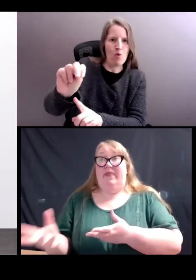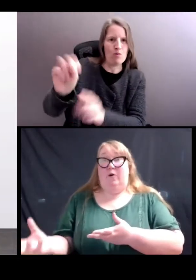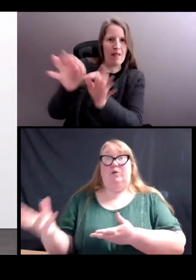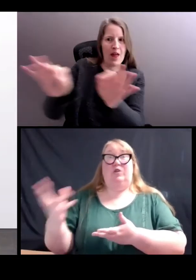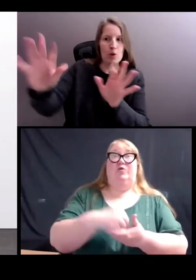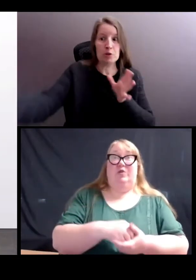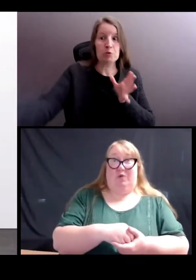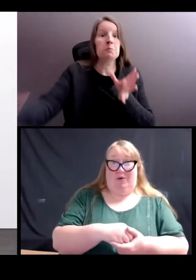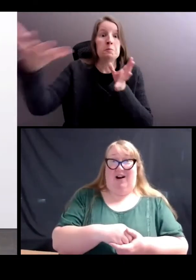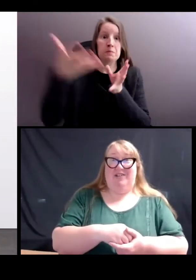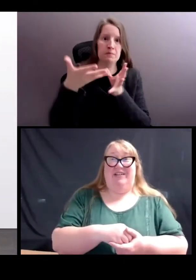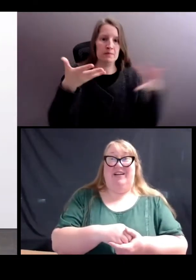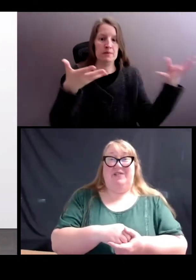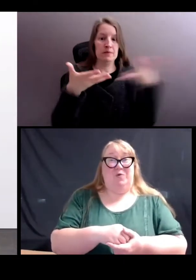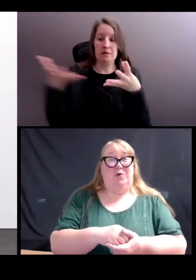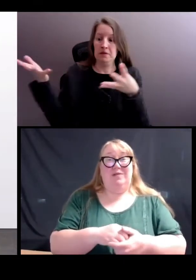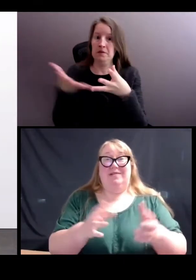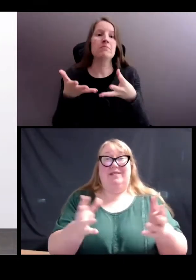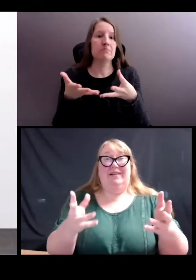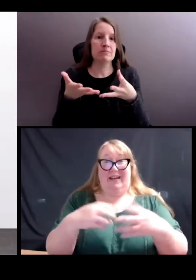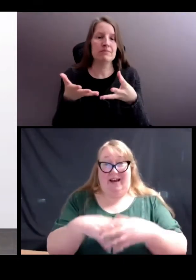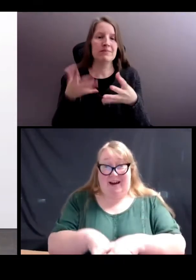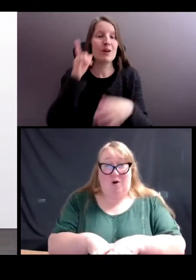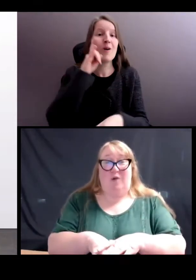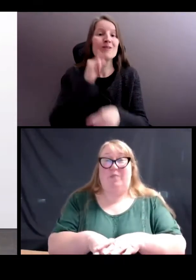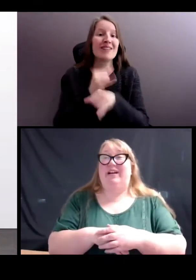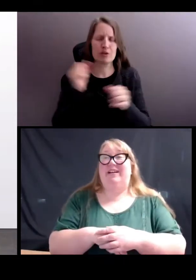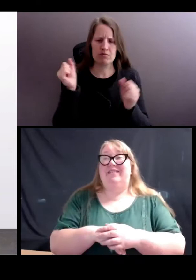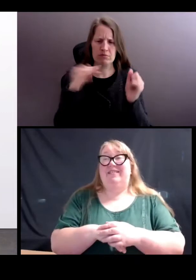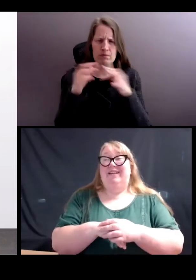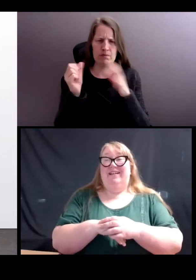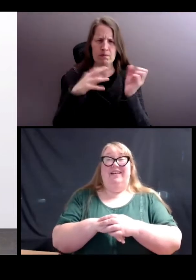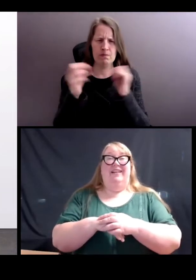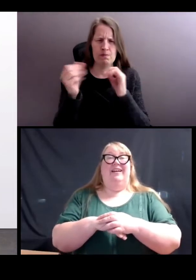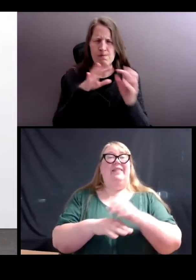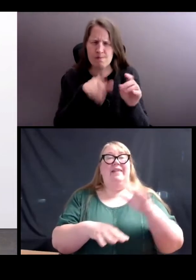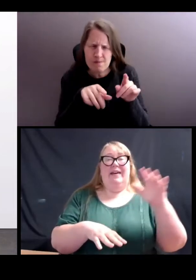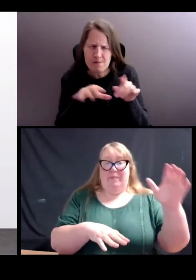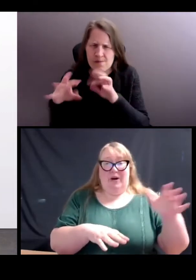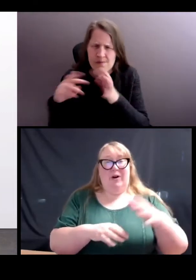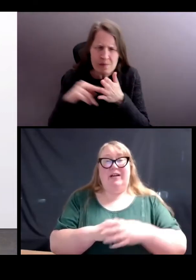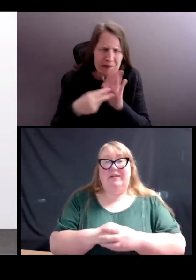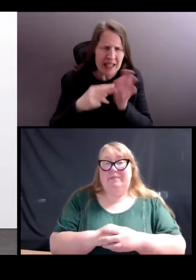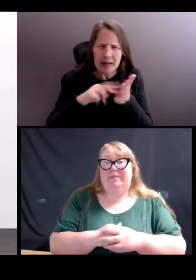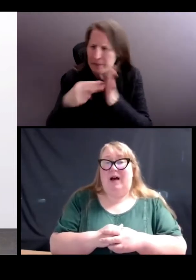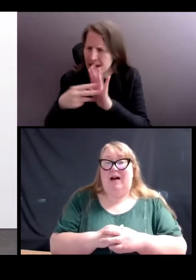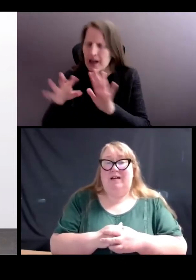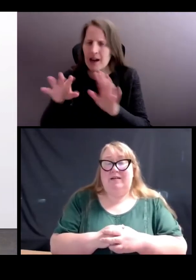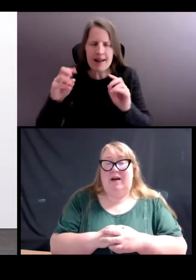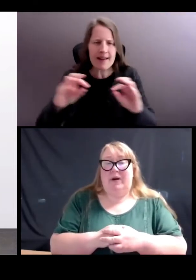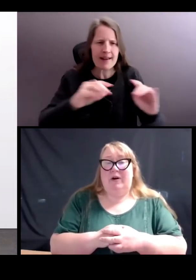when those students were brought into the deaf schools it got incorporated and then